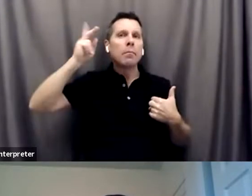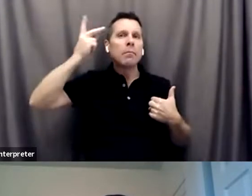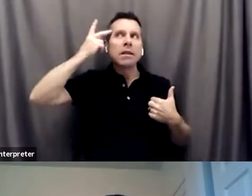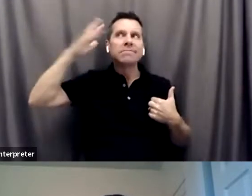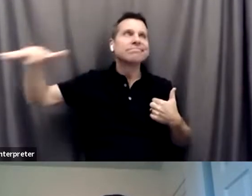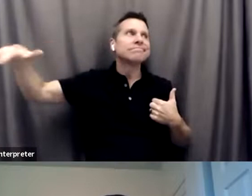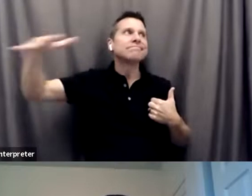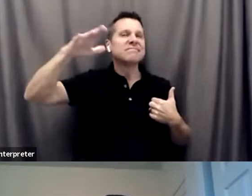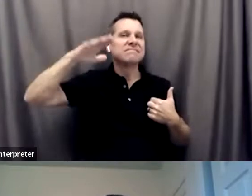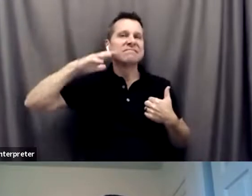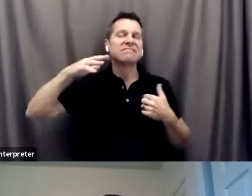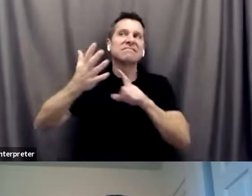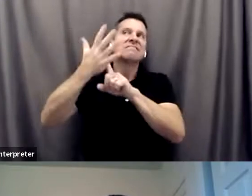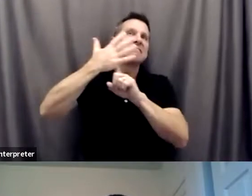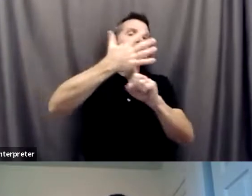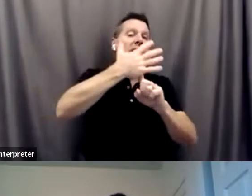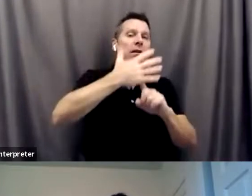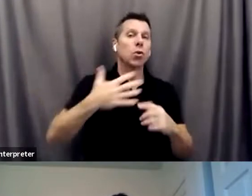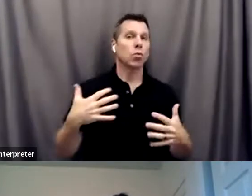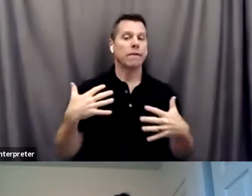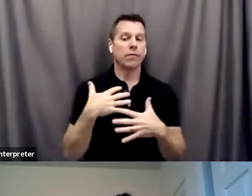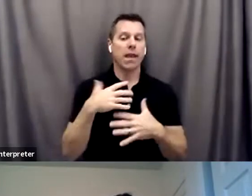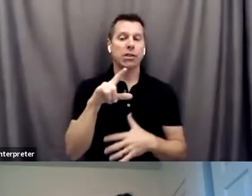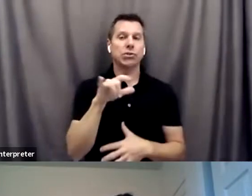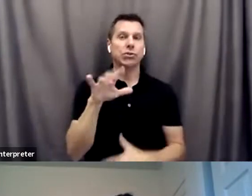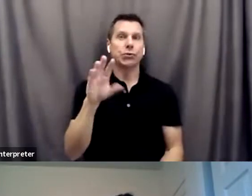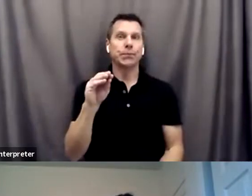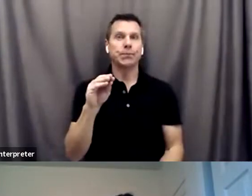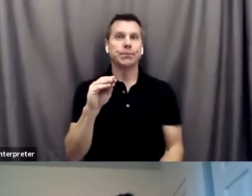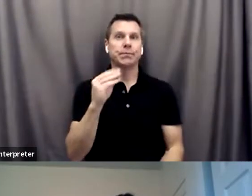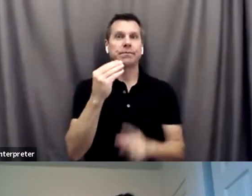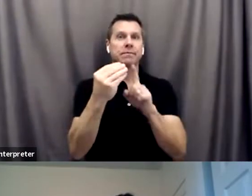were they were afraid to go on zoom, they were afraid to do that. At first, William repeat that we're getting a lot of phone